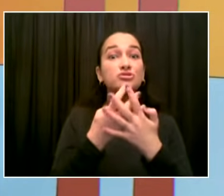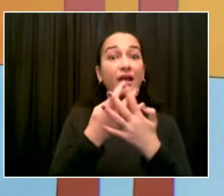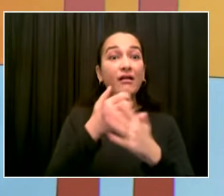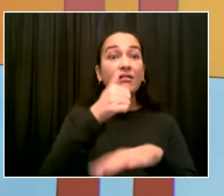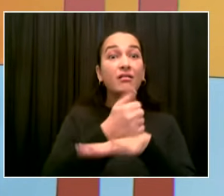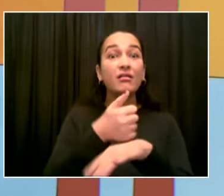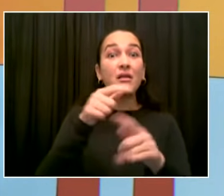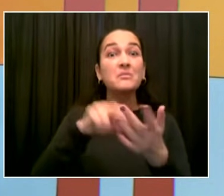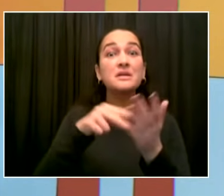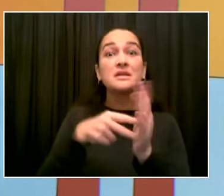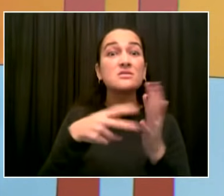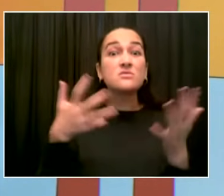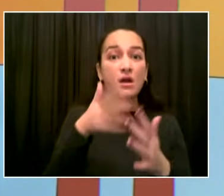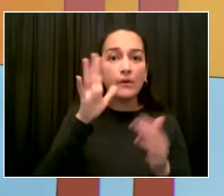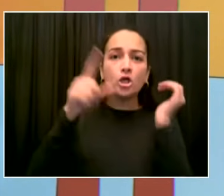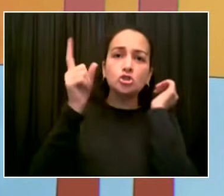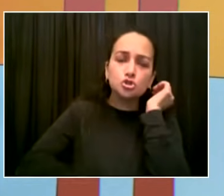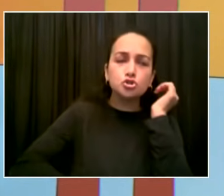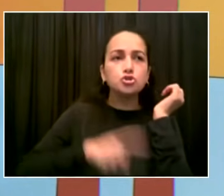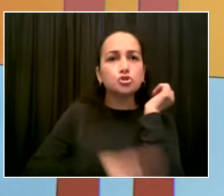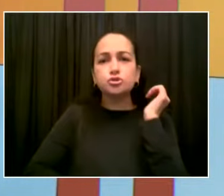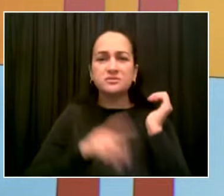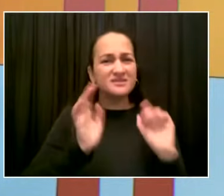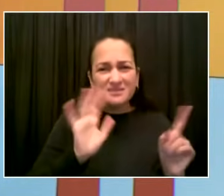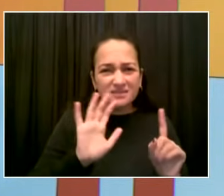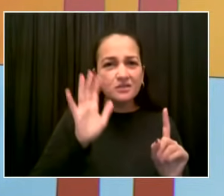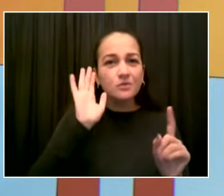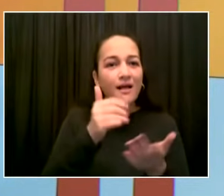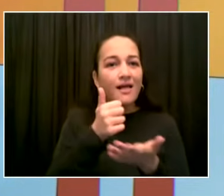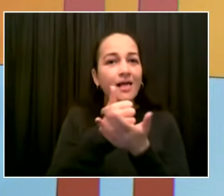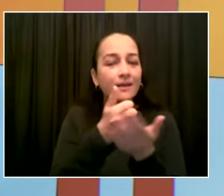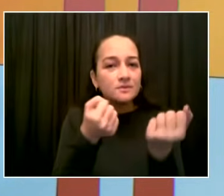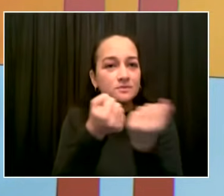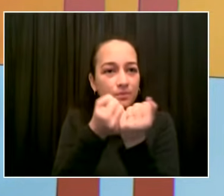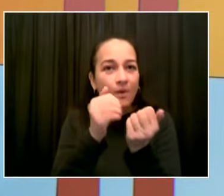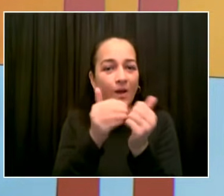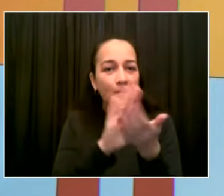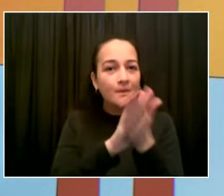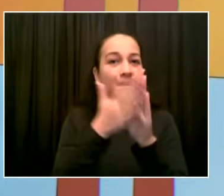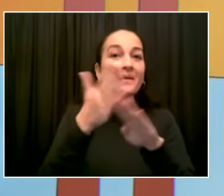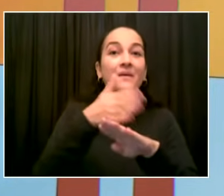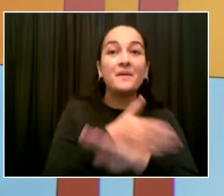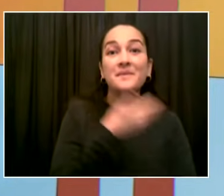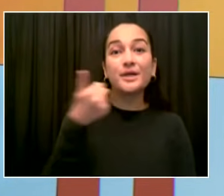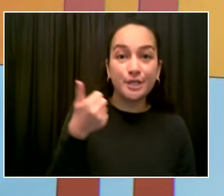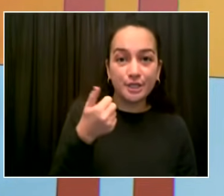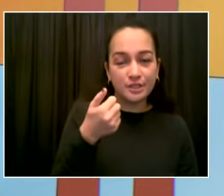COMMUNITY JAILS FOR INMATES TO GO TO, THE ANSWER IS NOT TO JUST OPEN UP THE ATGES.